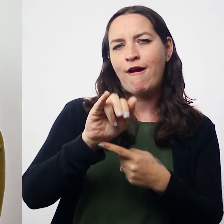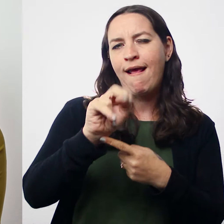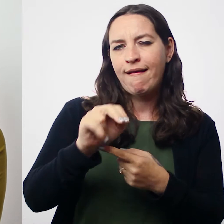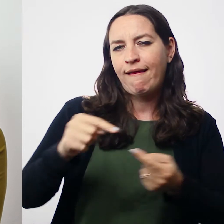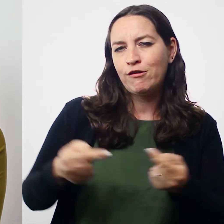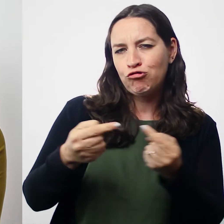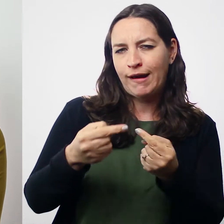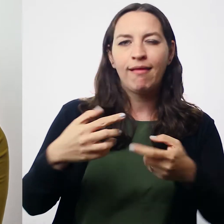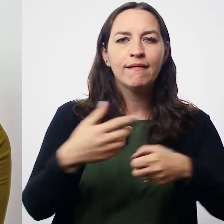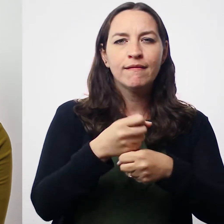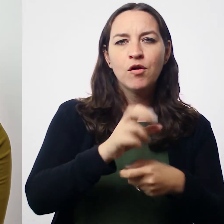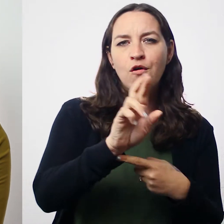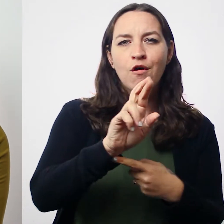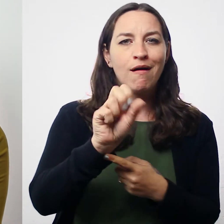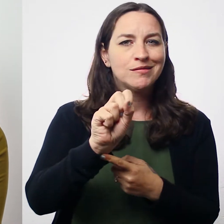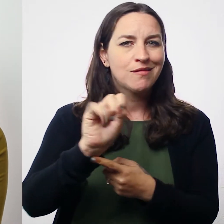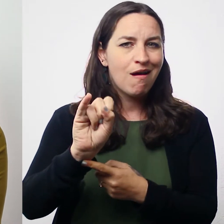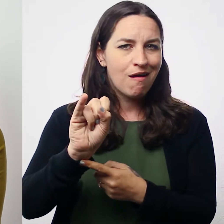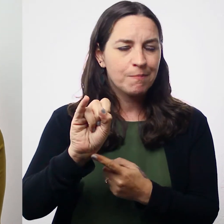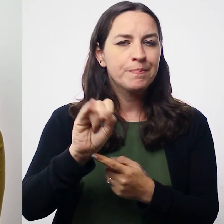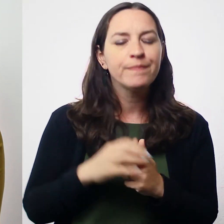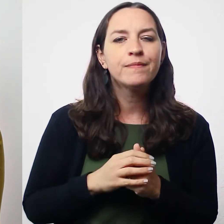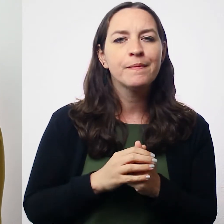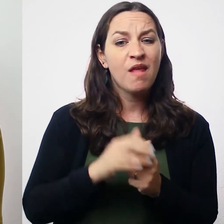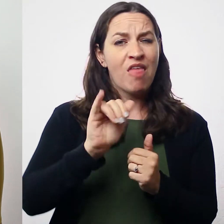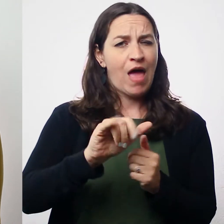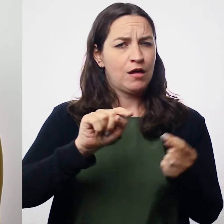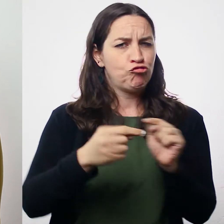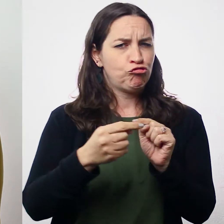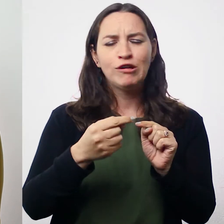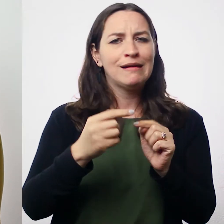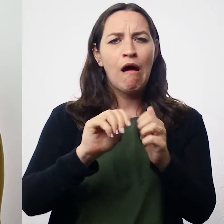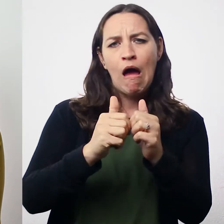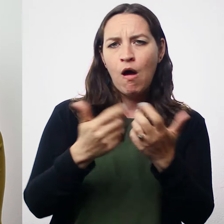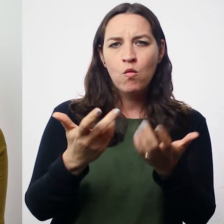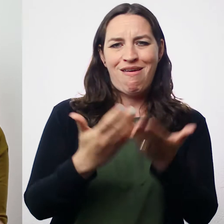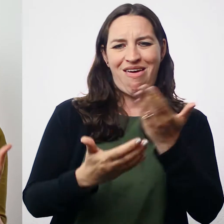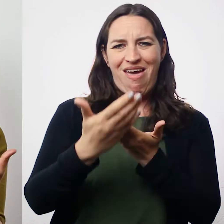Repetitive strain injury, or RSI, is a type of injury that happens because you're using